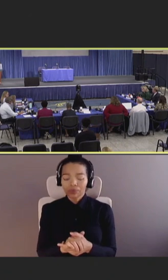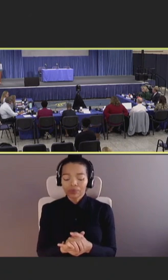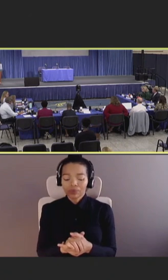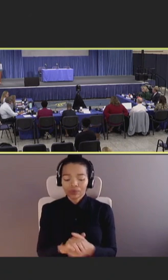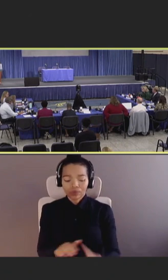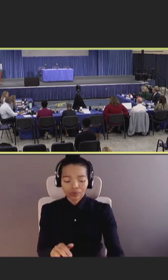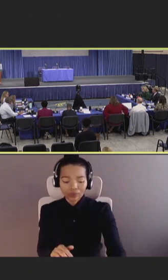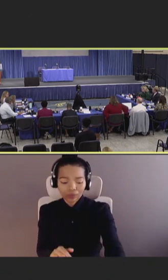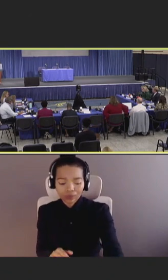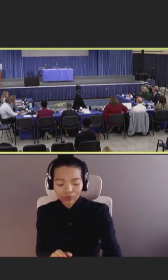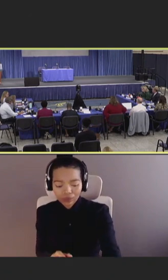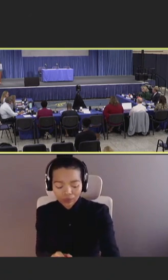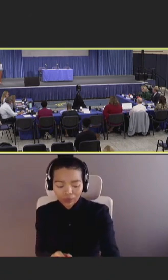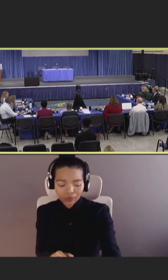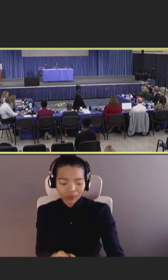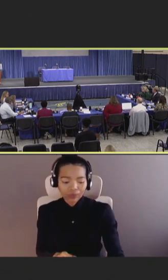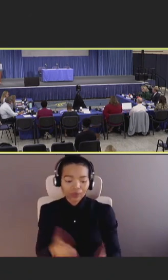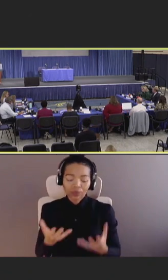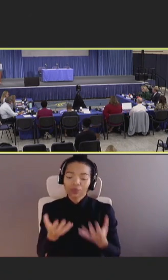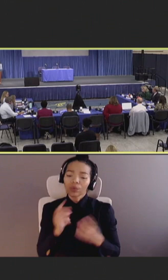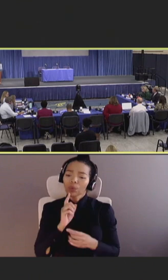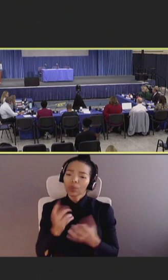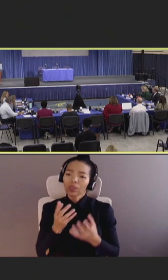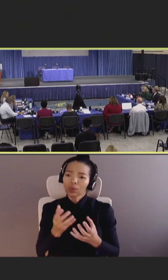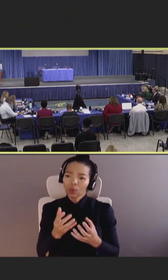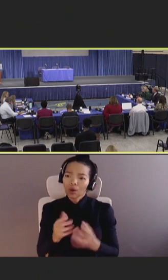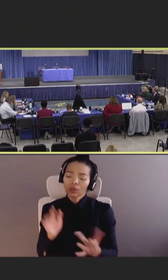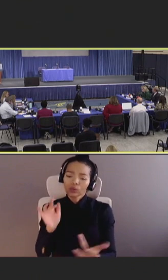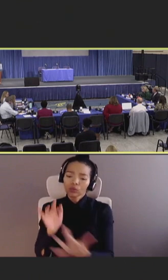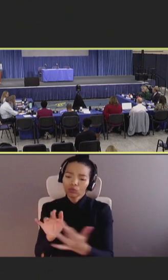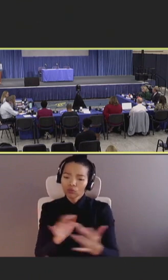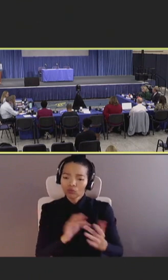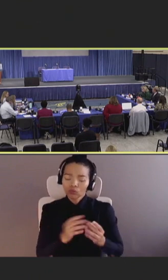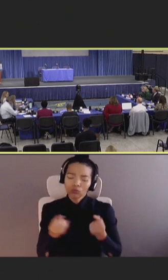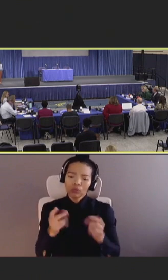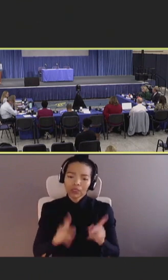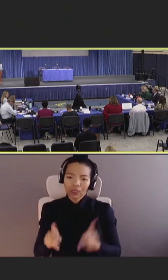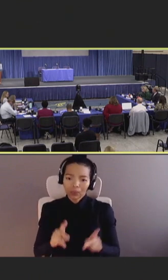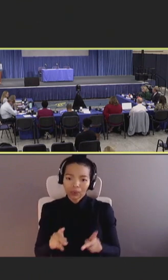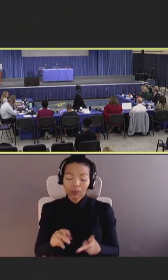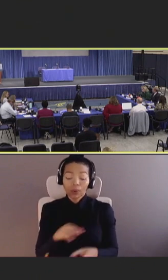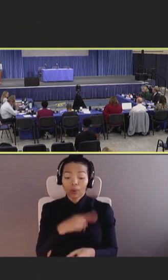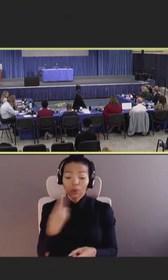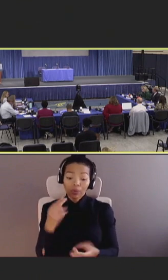to reach a broad audience, Risk Less. Do More. will pay particular attention